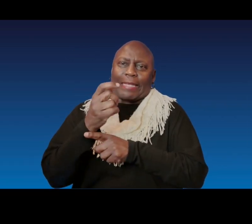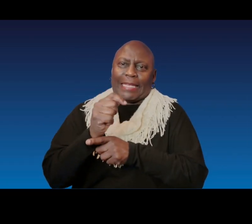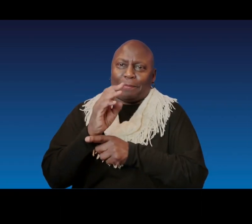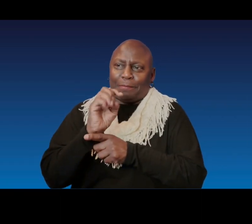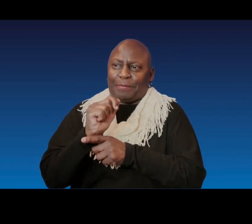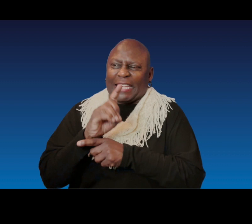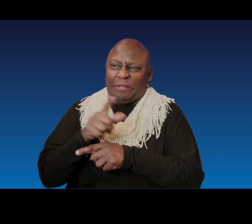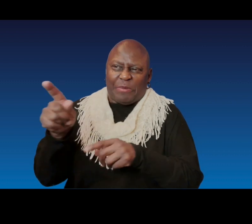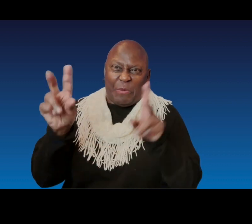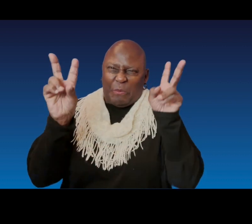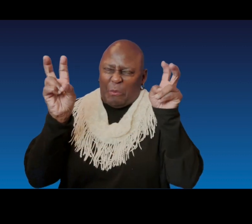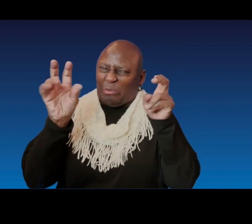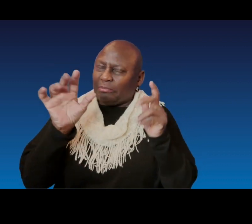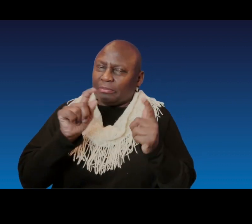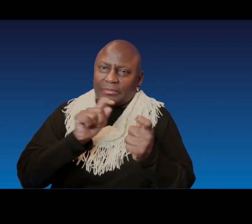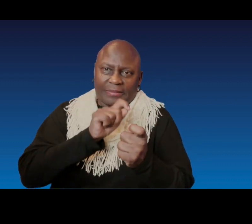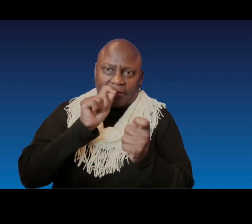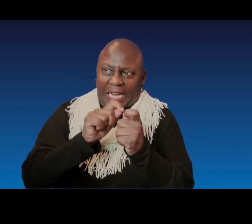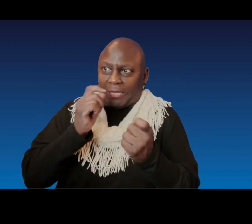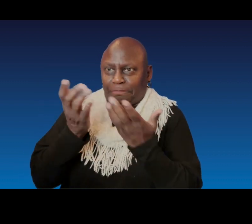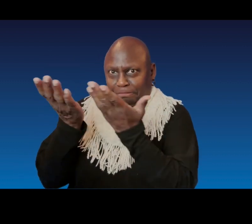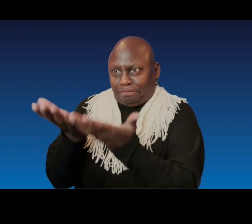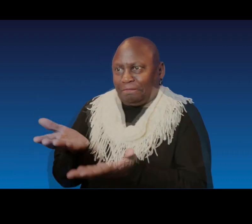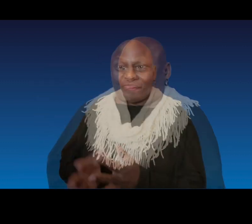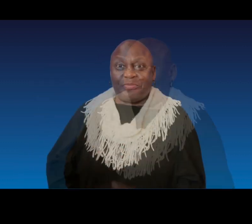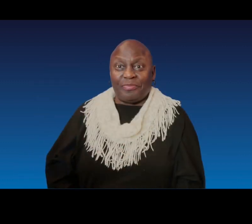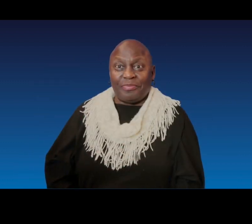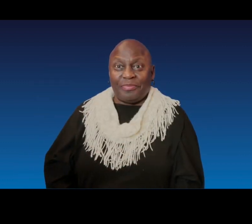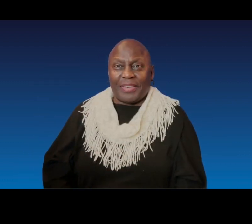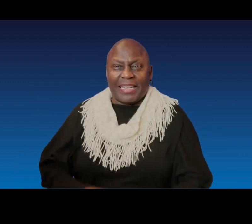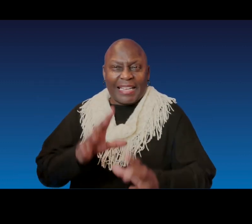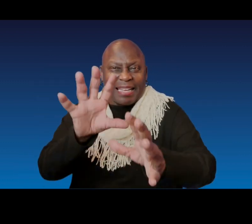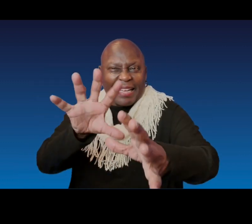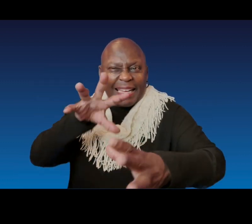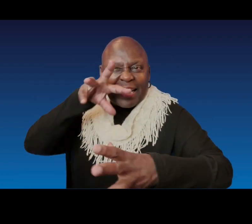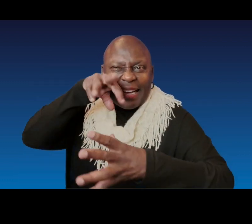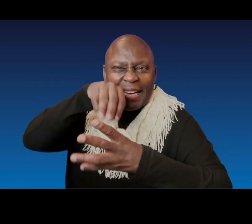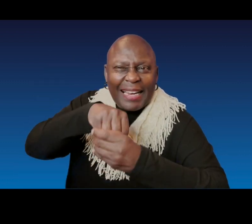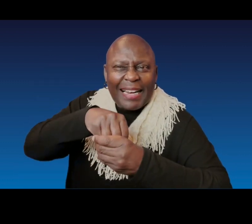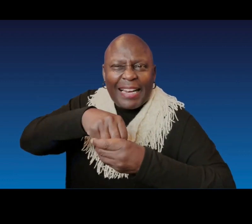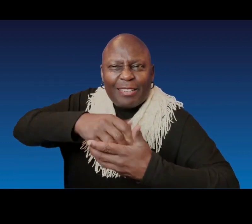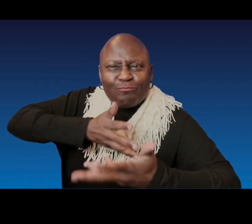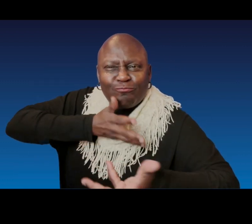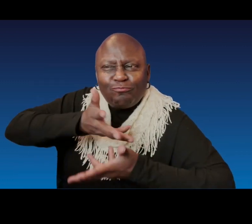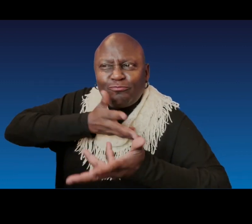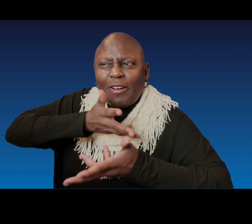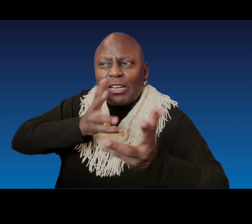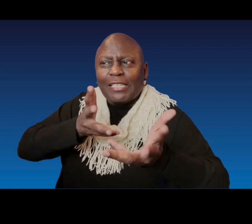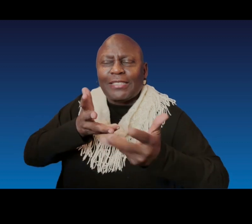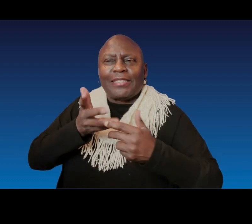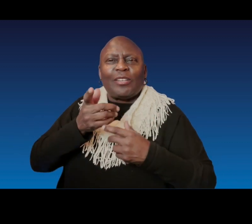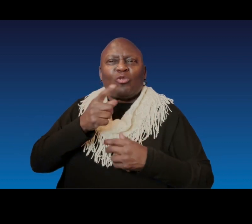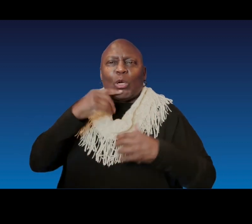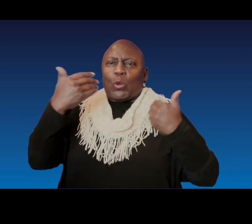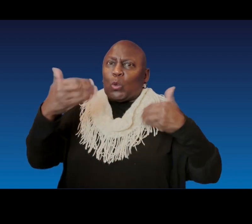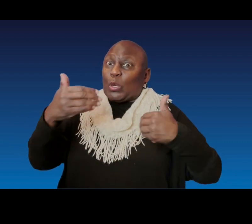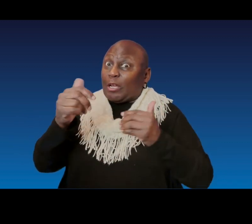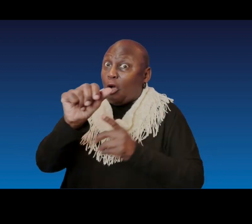from Margaret Mead. This quote is exactly right. Engage in conversations